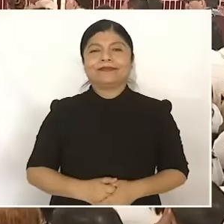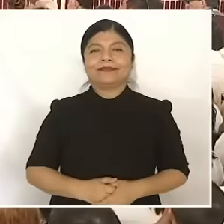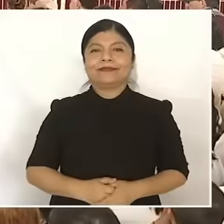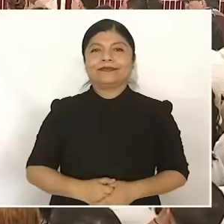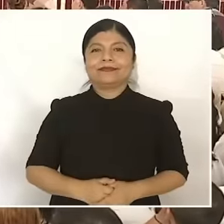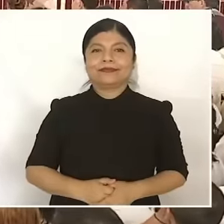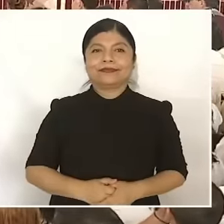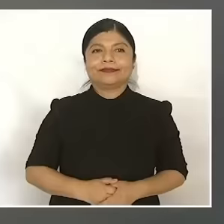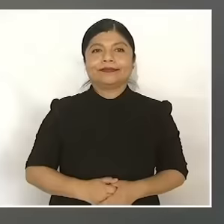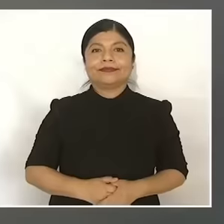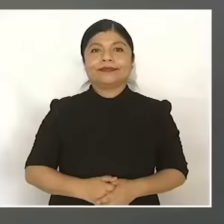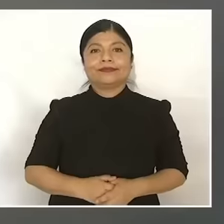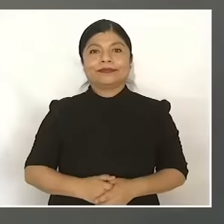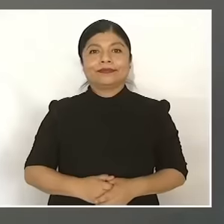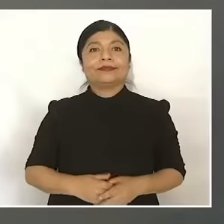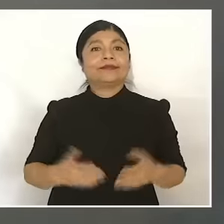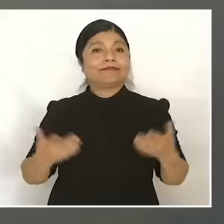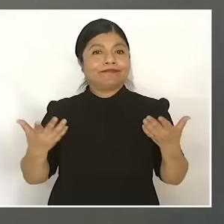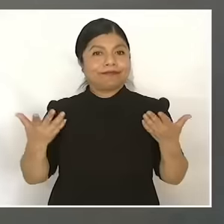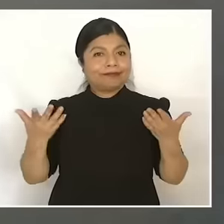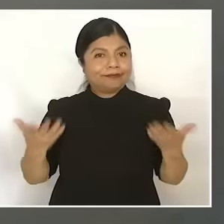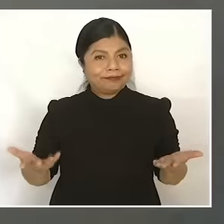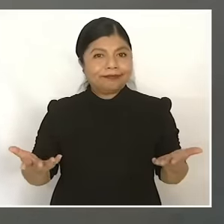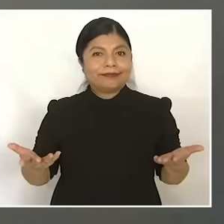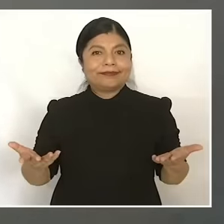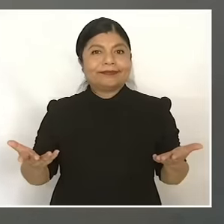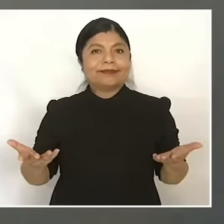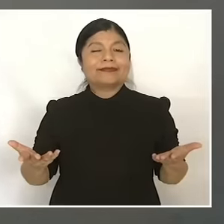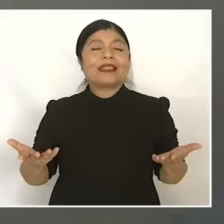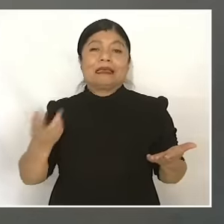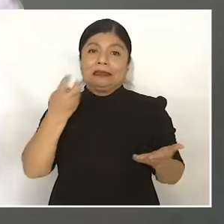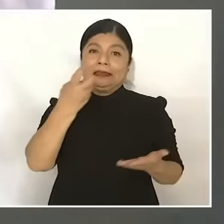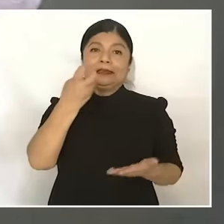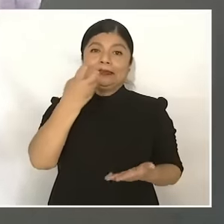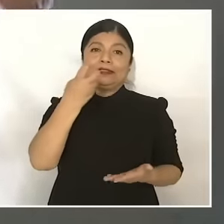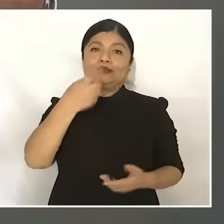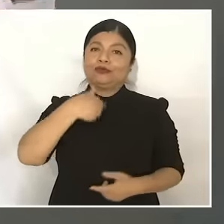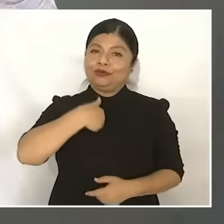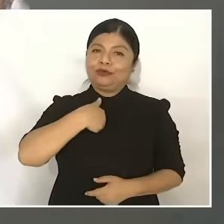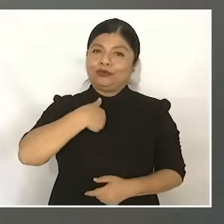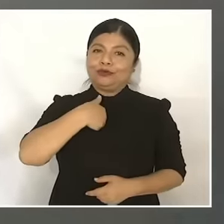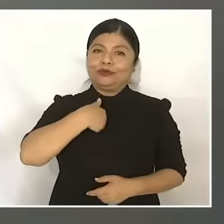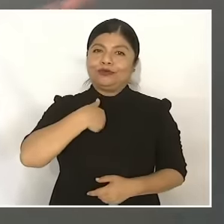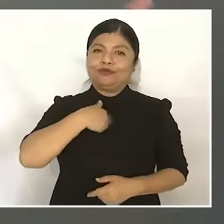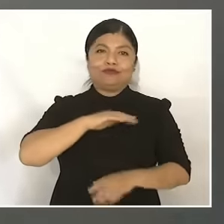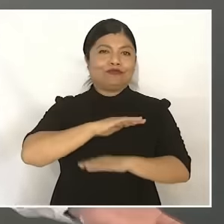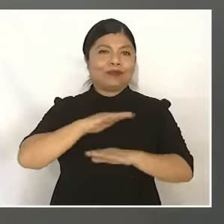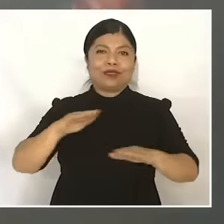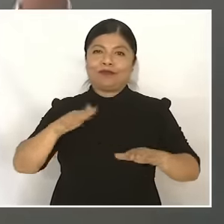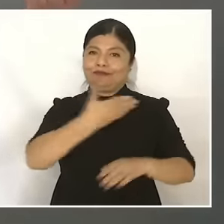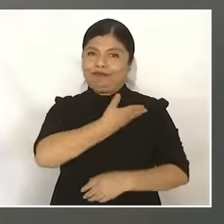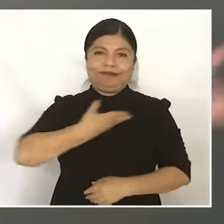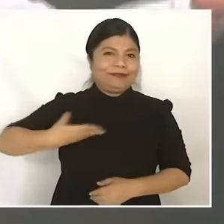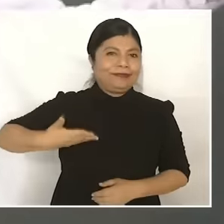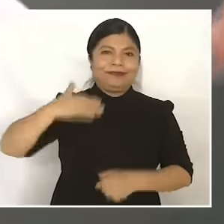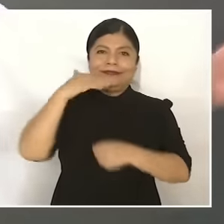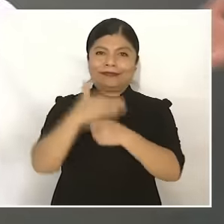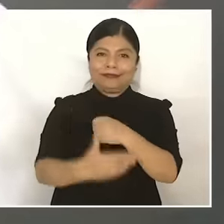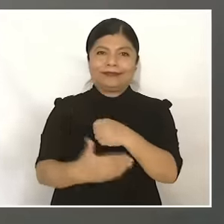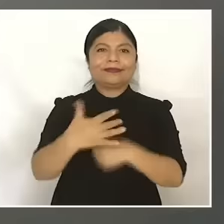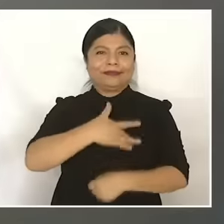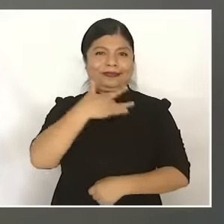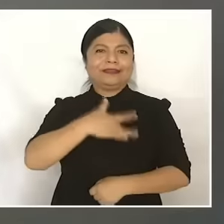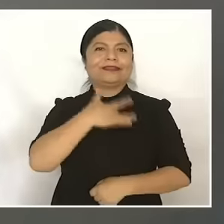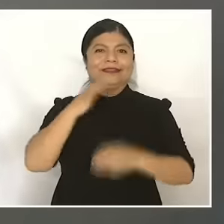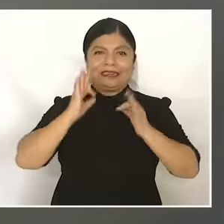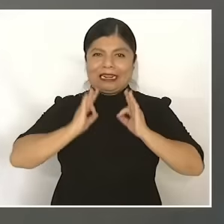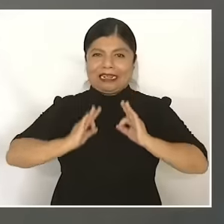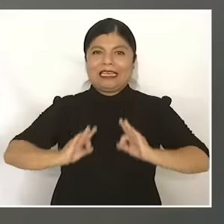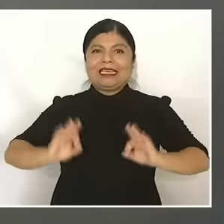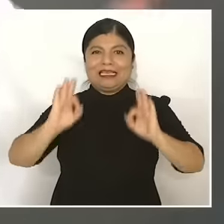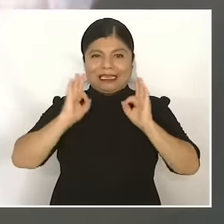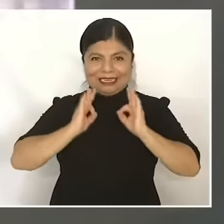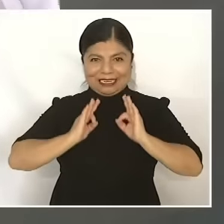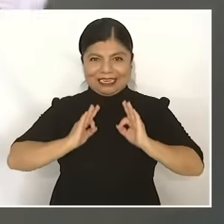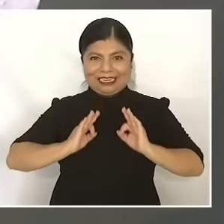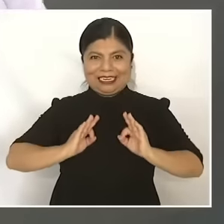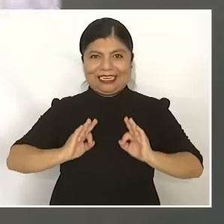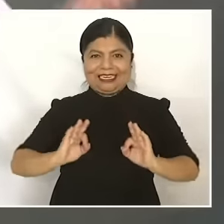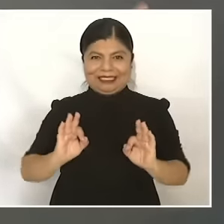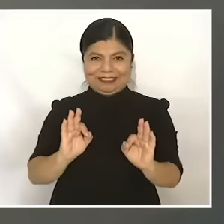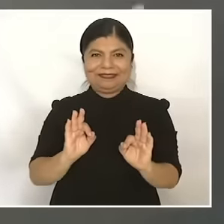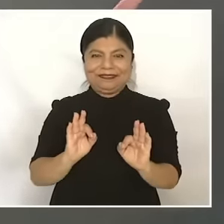let's go calmly, I'm going very calmly. But also, you already heard the president. look at